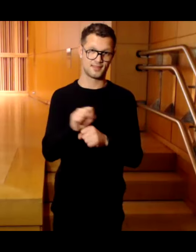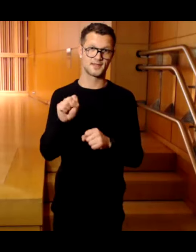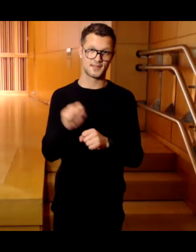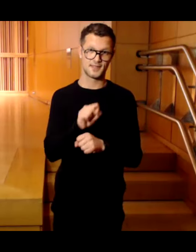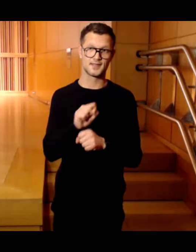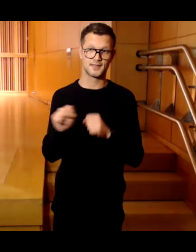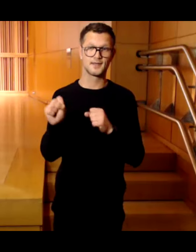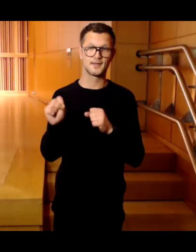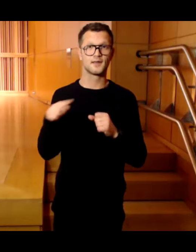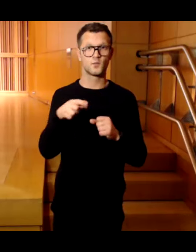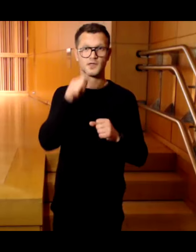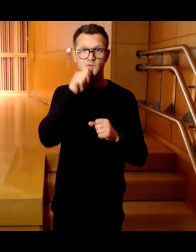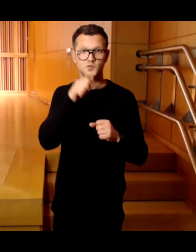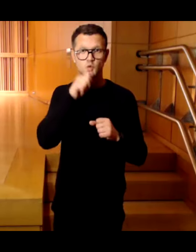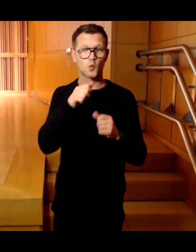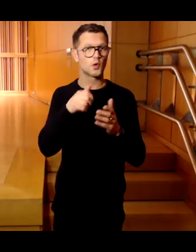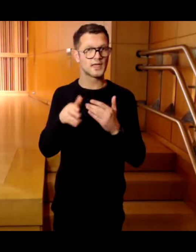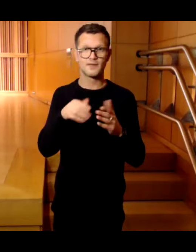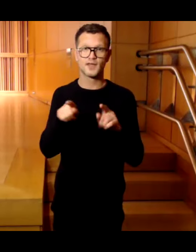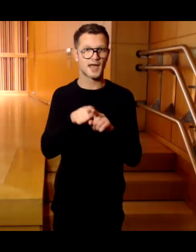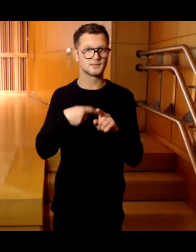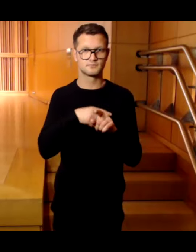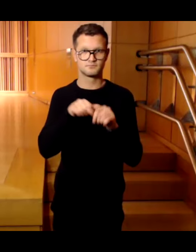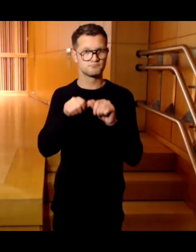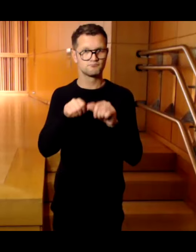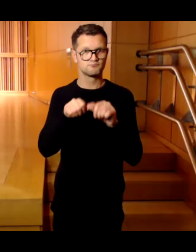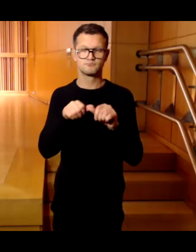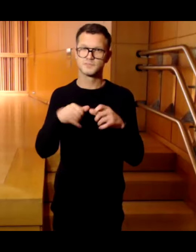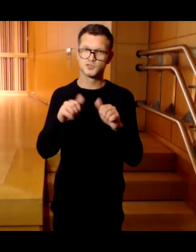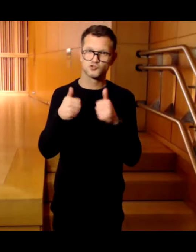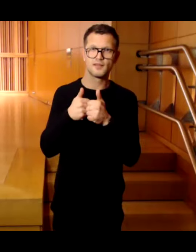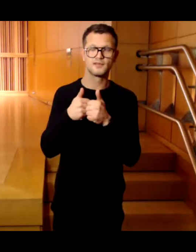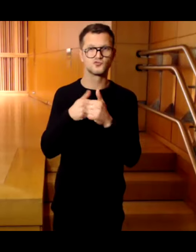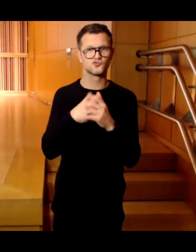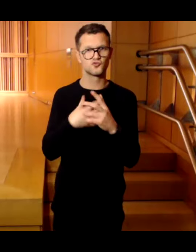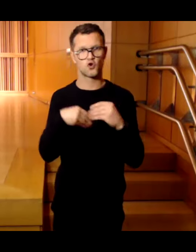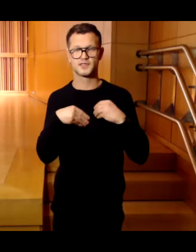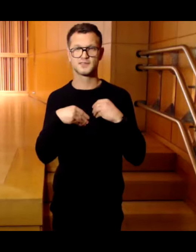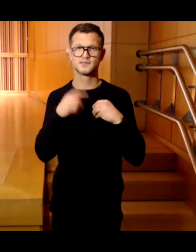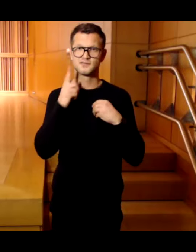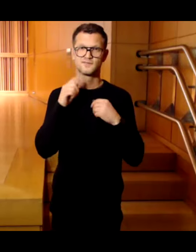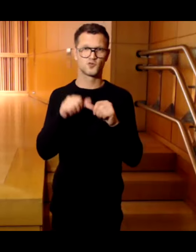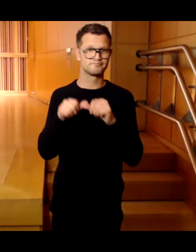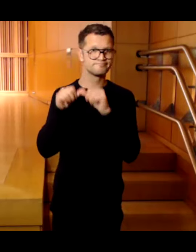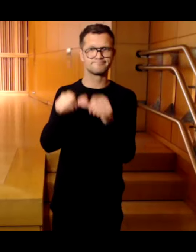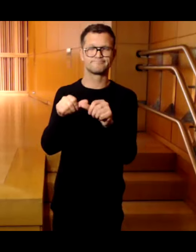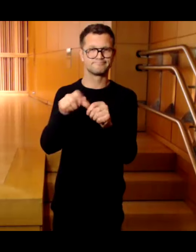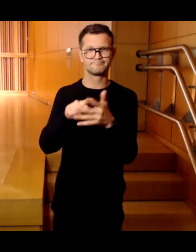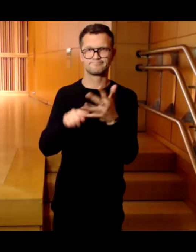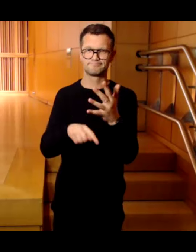Even as they are continually battered. challenged and harnessed to an ever-proliferating variety of tasks.